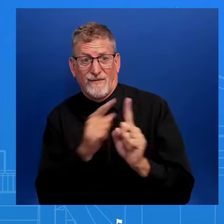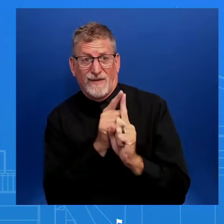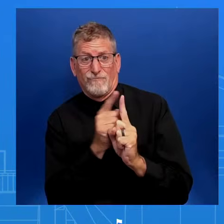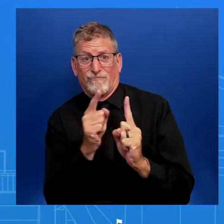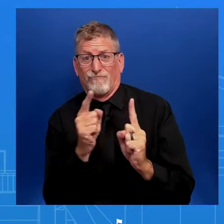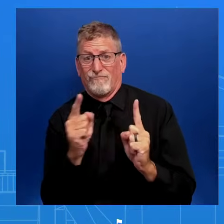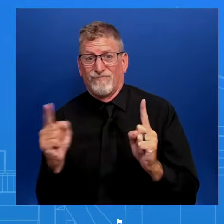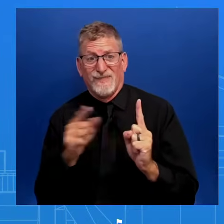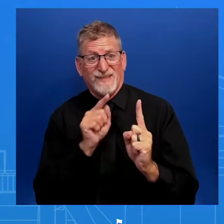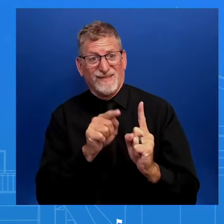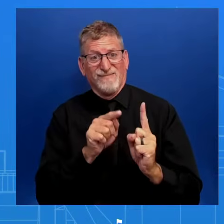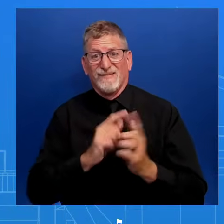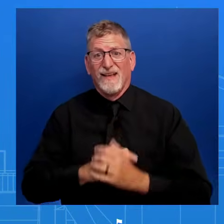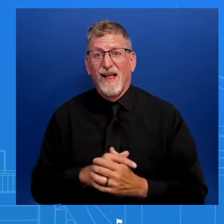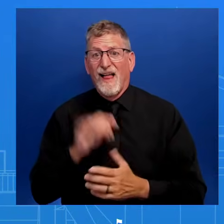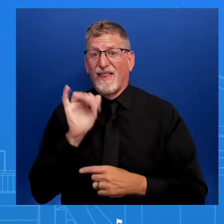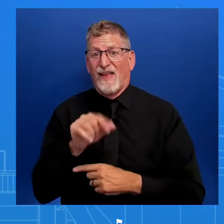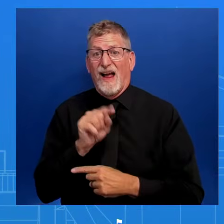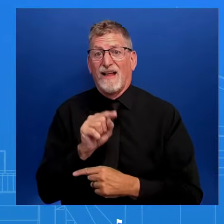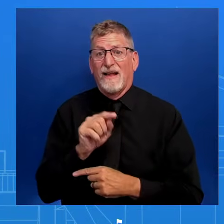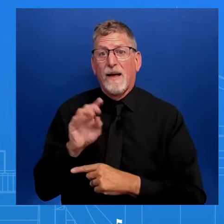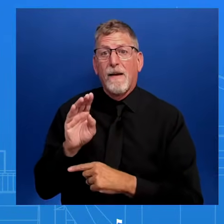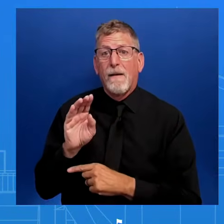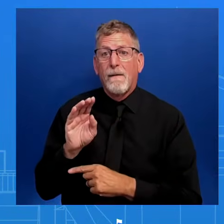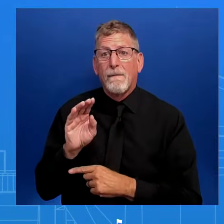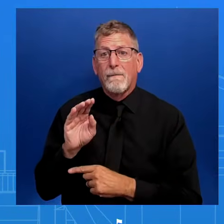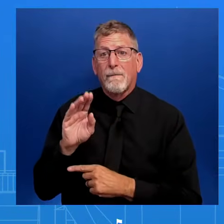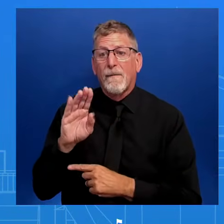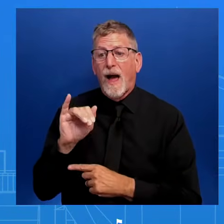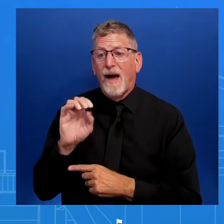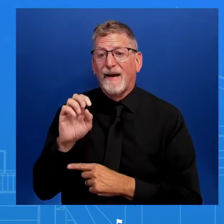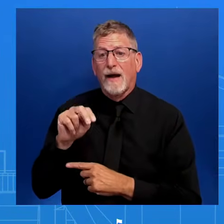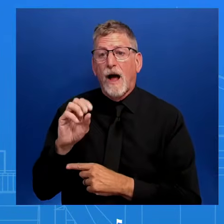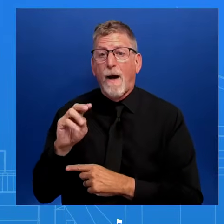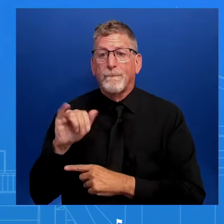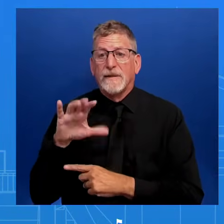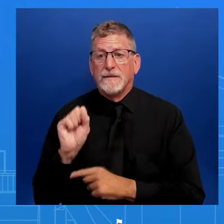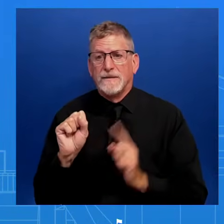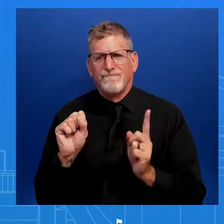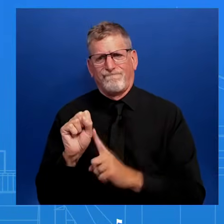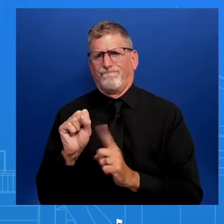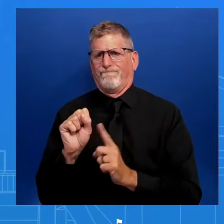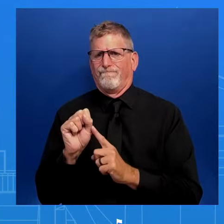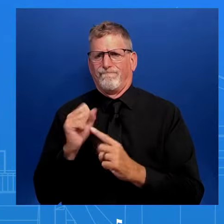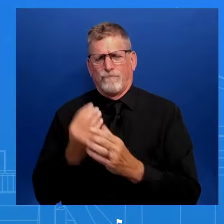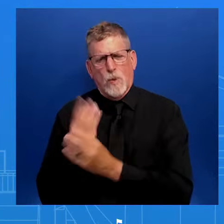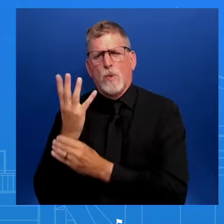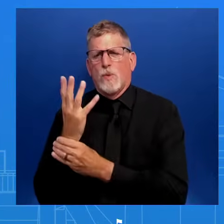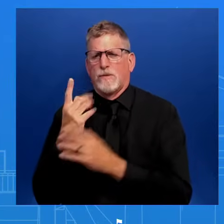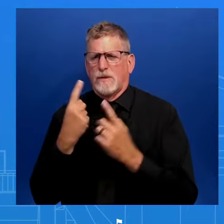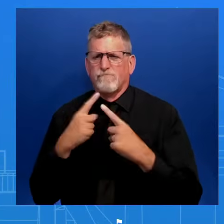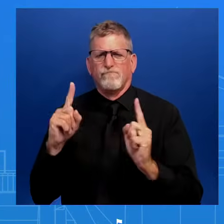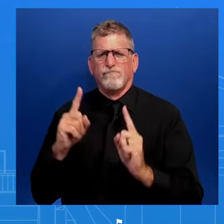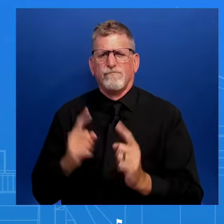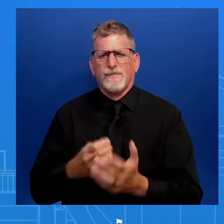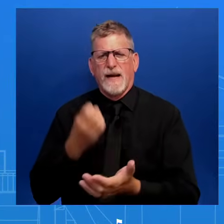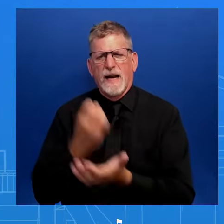while making independent decisions about the content of their -- of their platforms. That continues to be the case. That has not changed, on what we believe here.